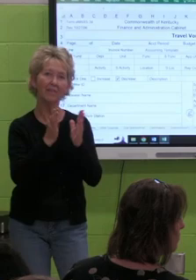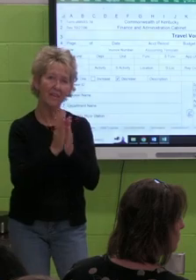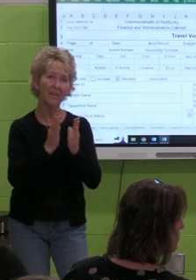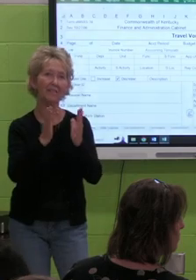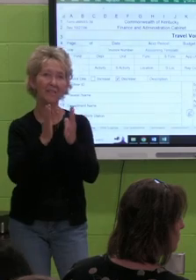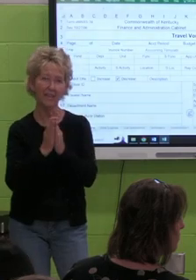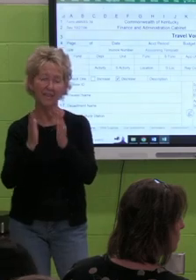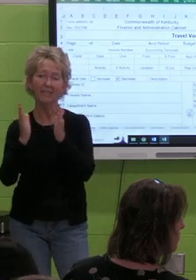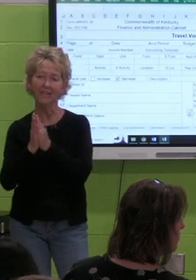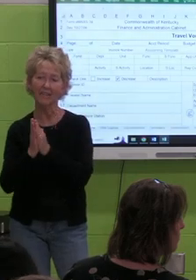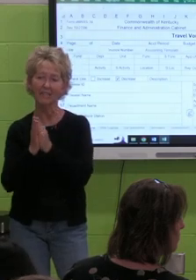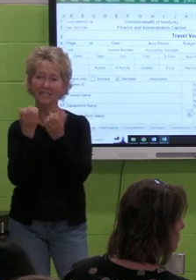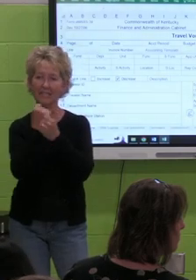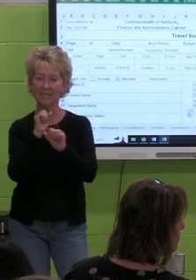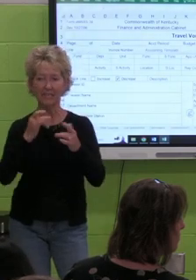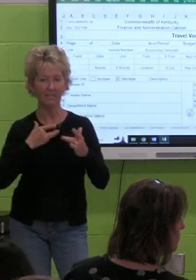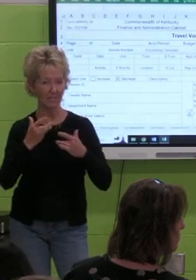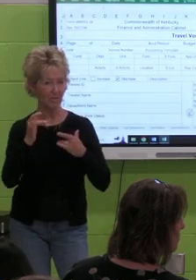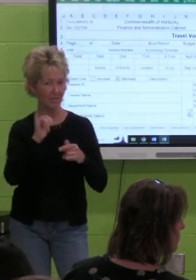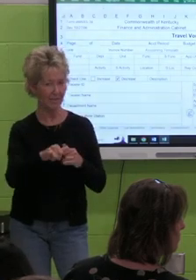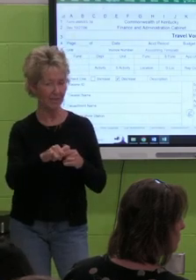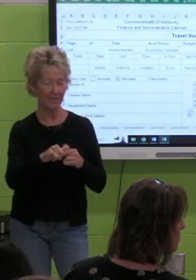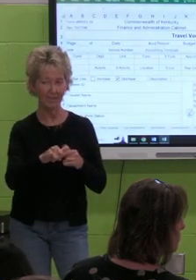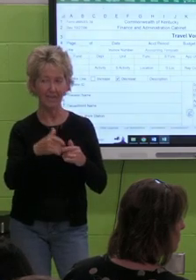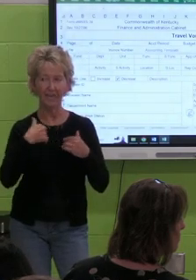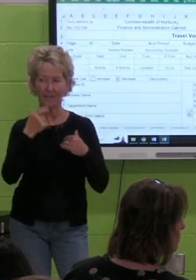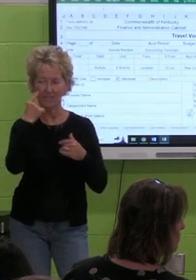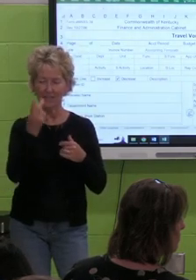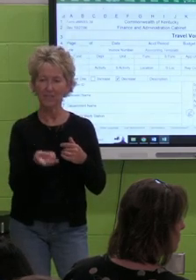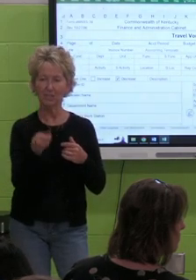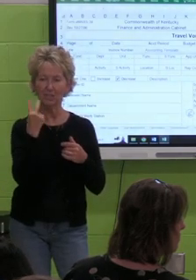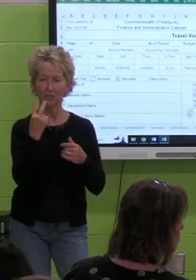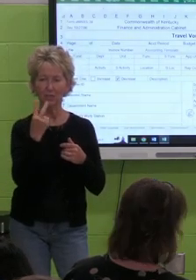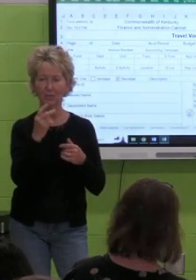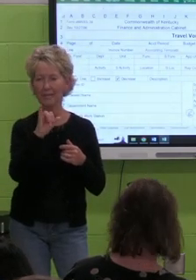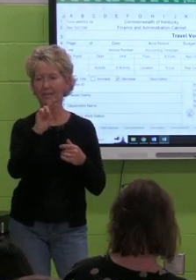it is a safety concern because we have I think two impact cushions for the whole Elementary and